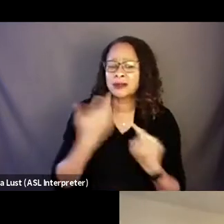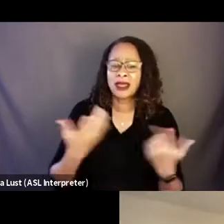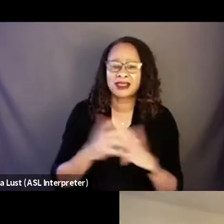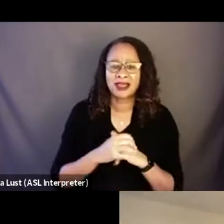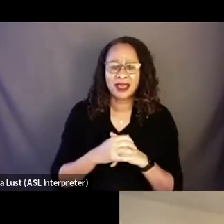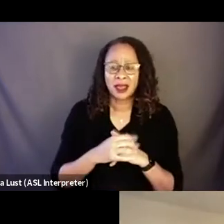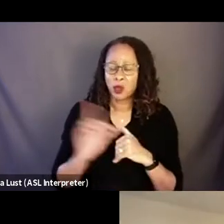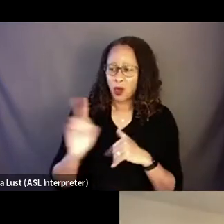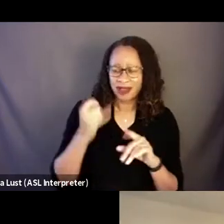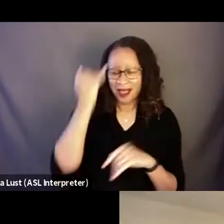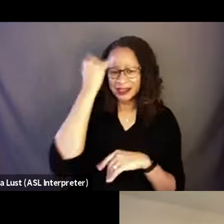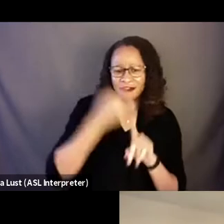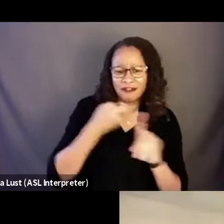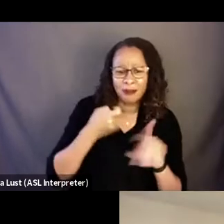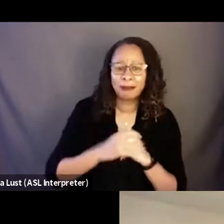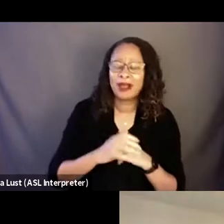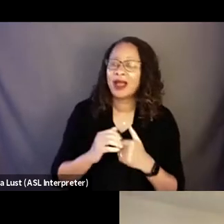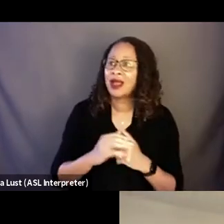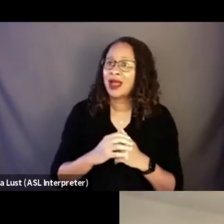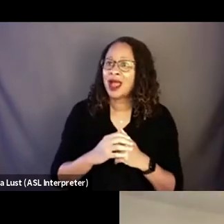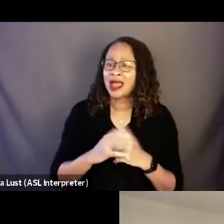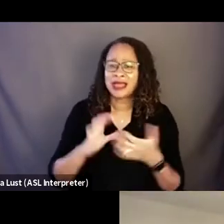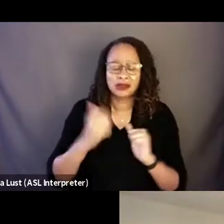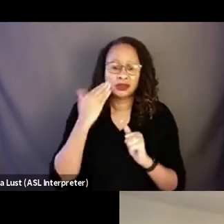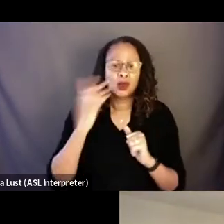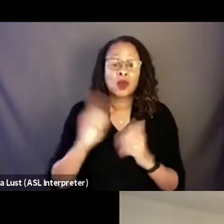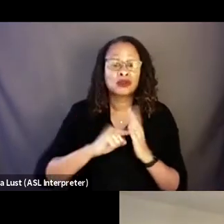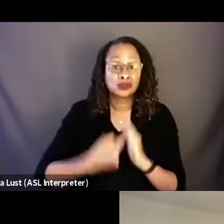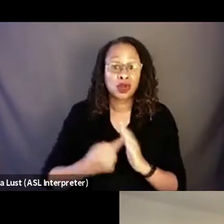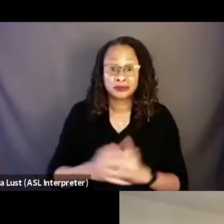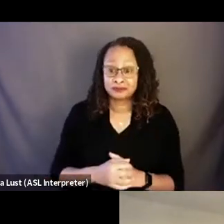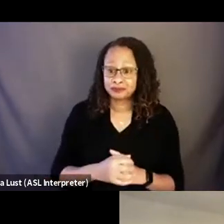and then how did you know where to start? I think frankly, Judith,